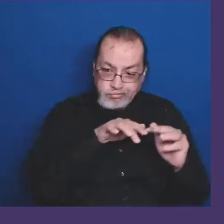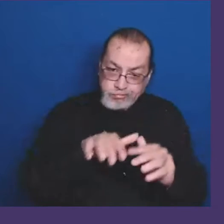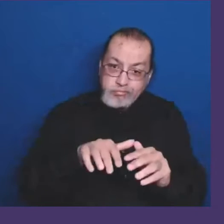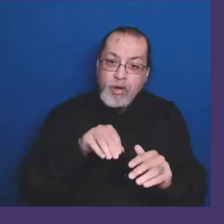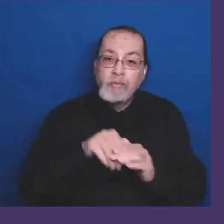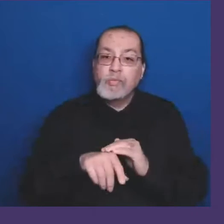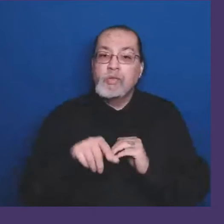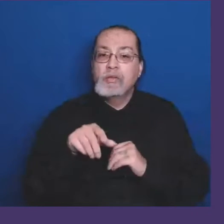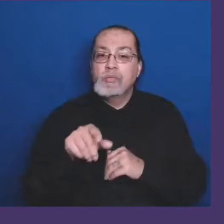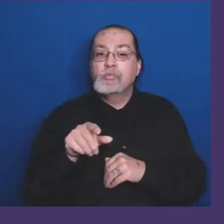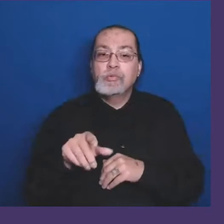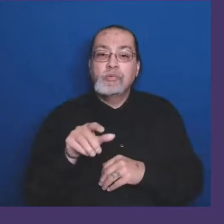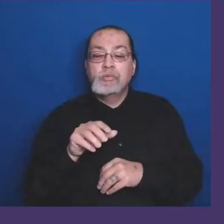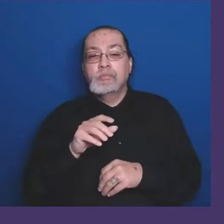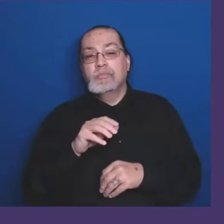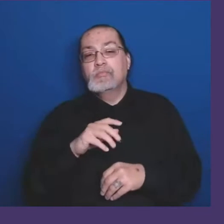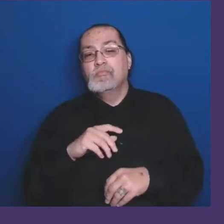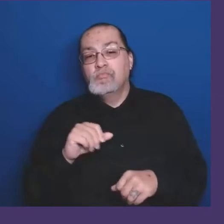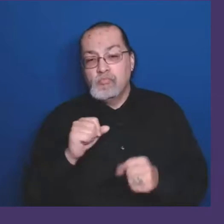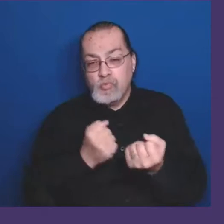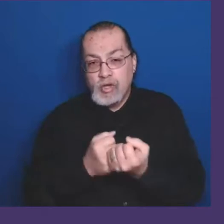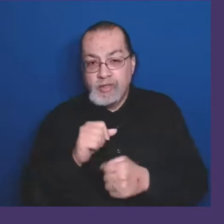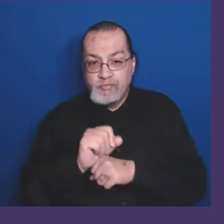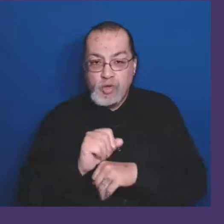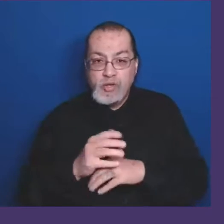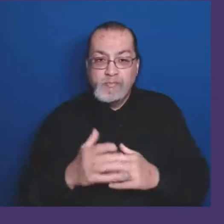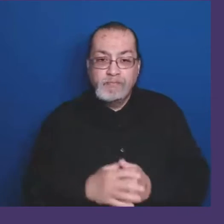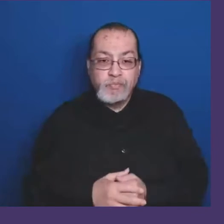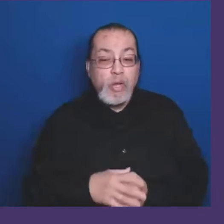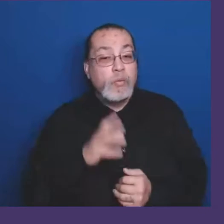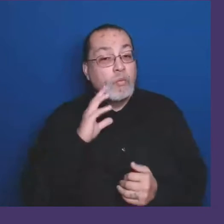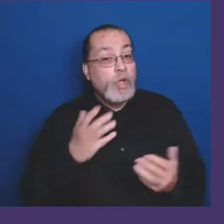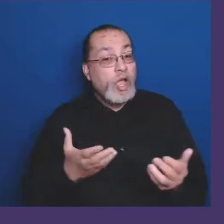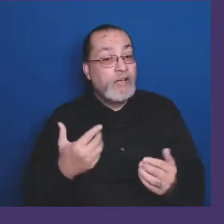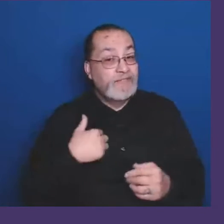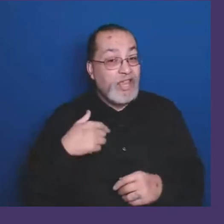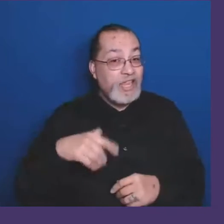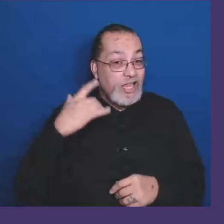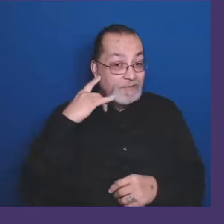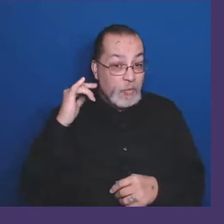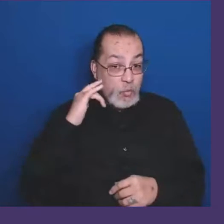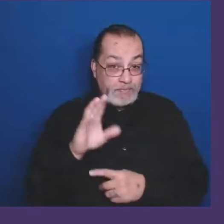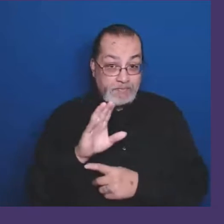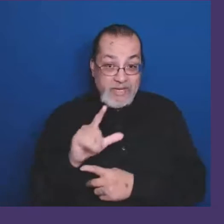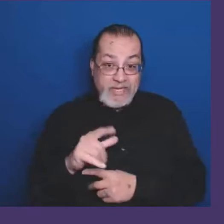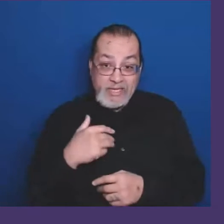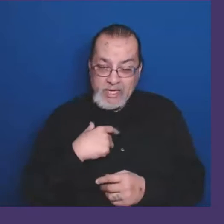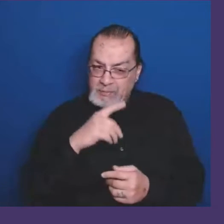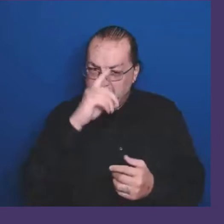There are, I believe, 16 states right now that are working to eliminate sub-minimum wage,